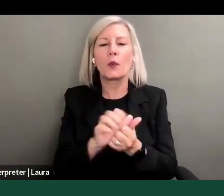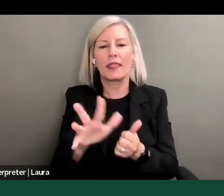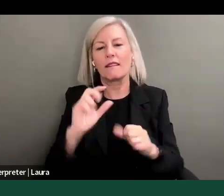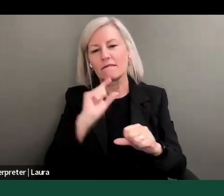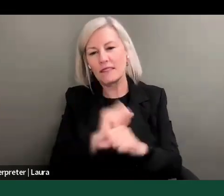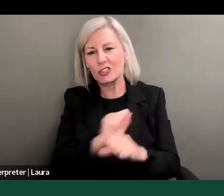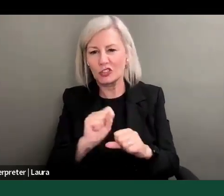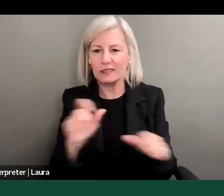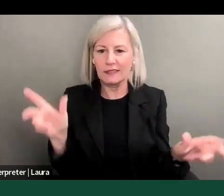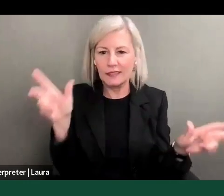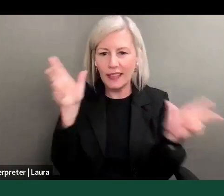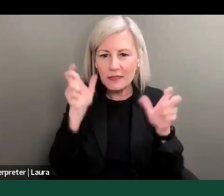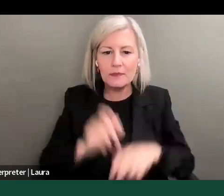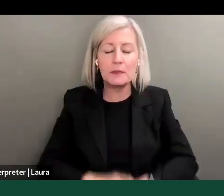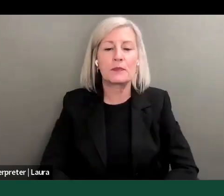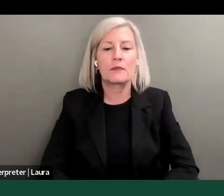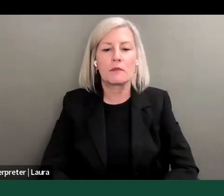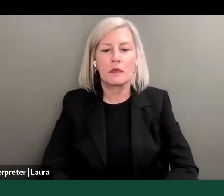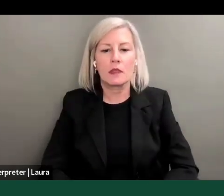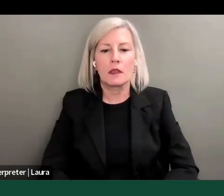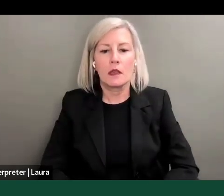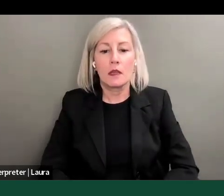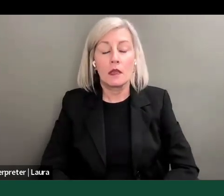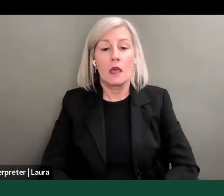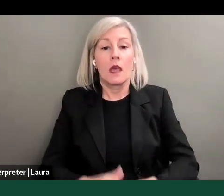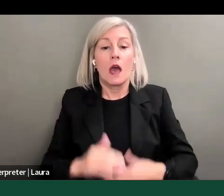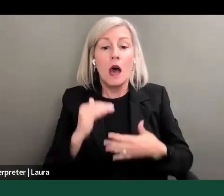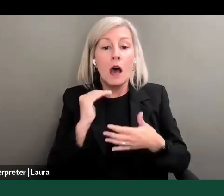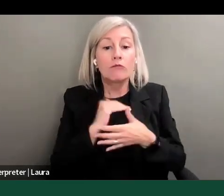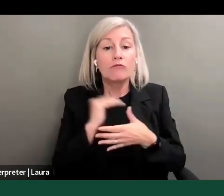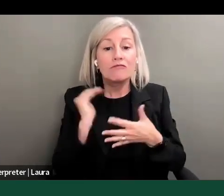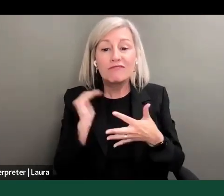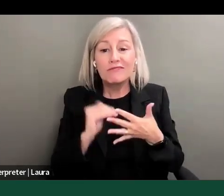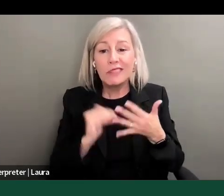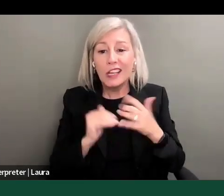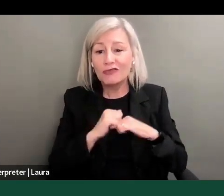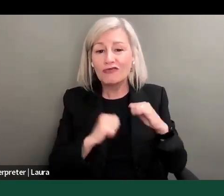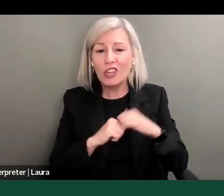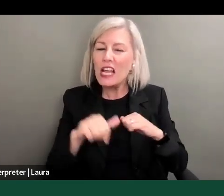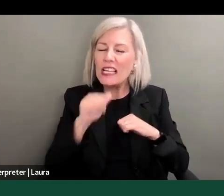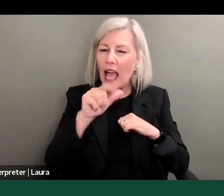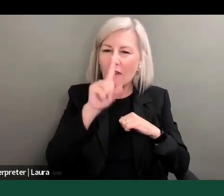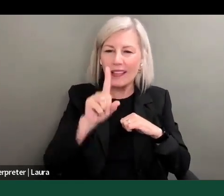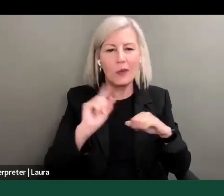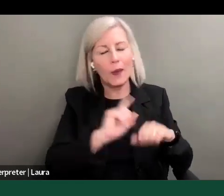I'm not going to go through kind of our structure where Kathy and I work.